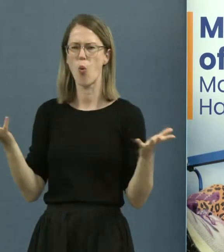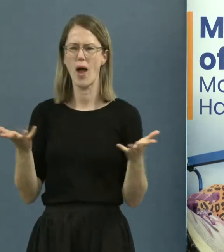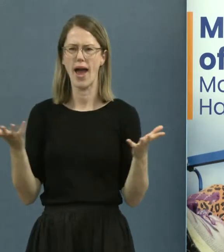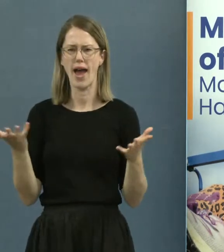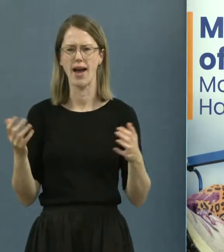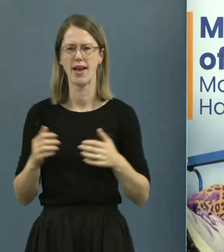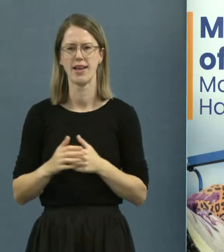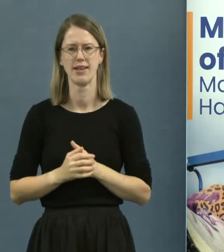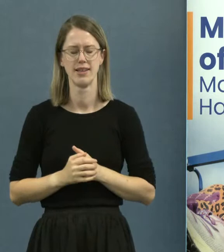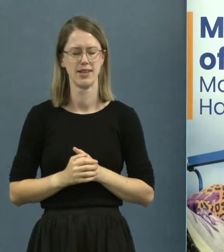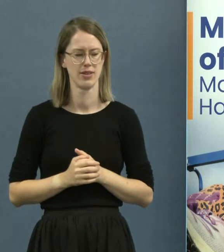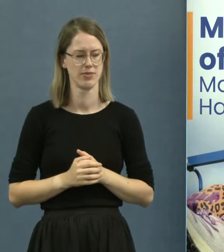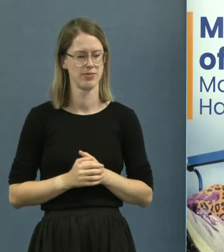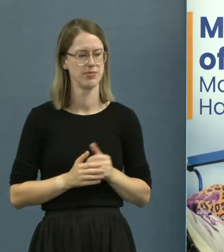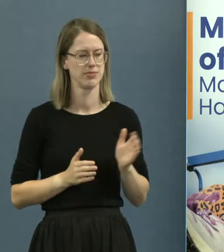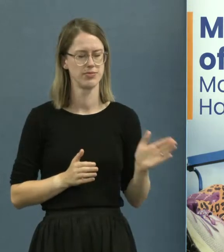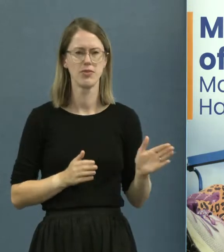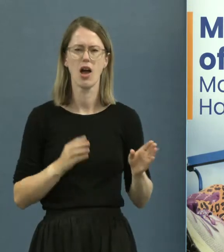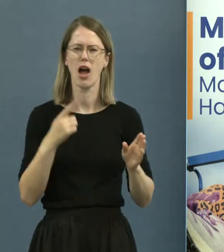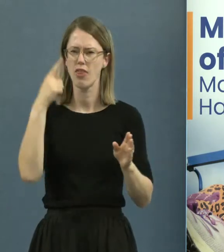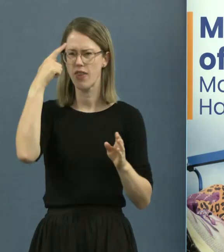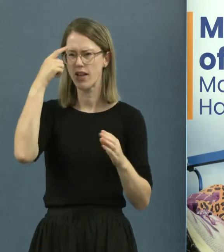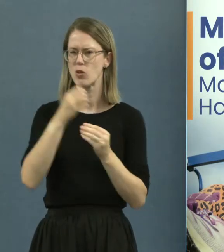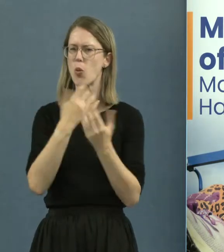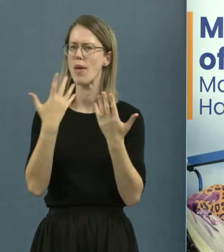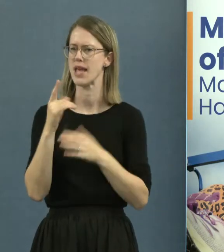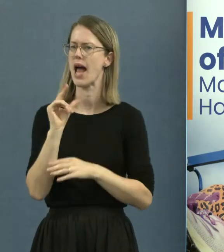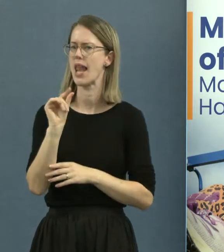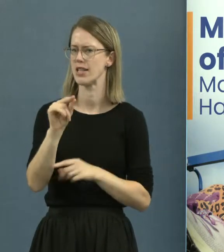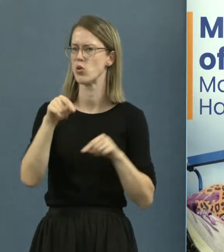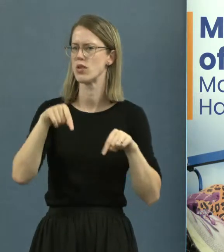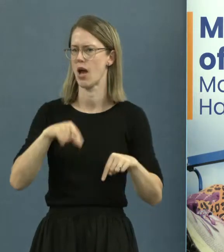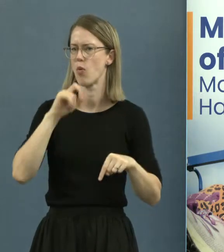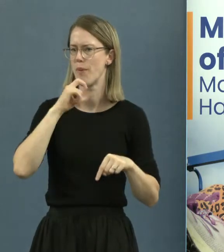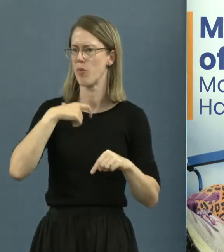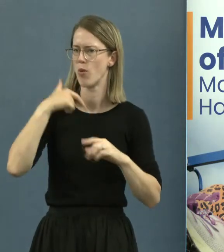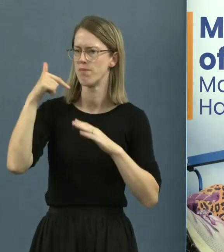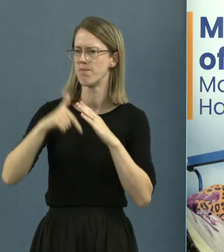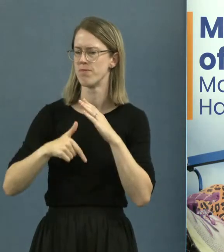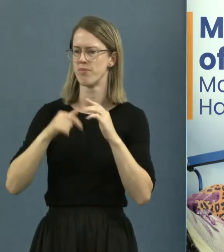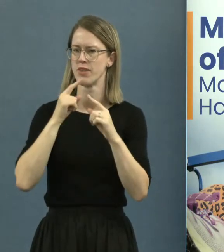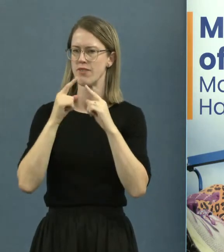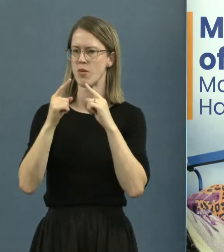people dying in ICU or is it more home isolation?